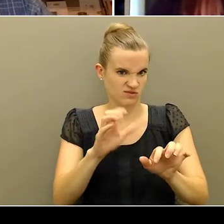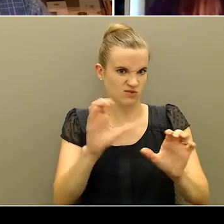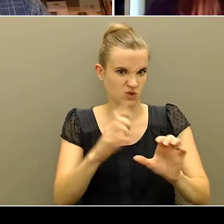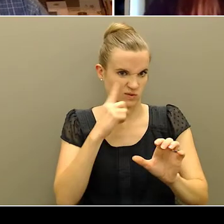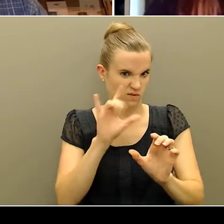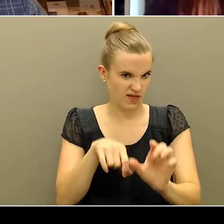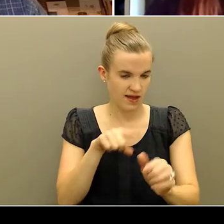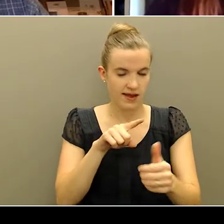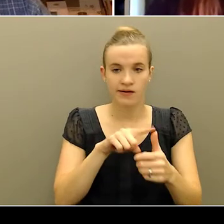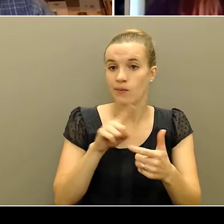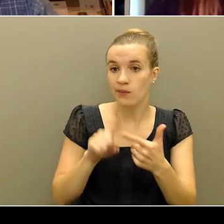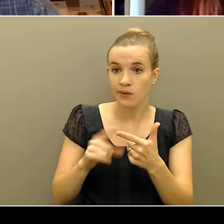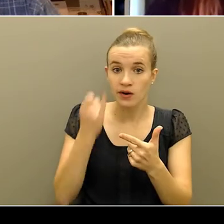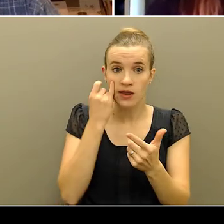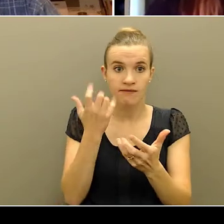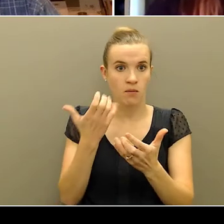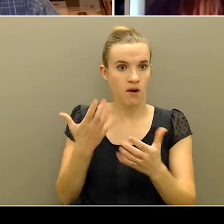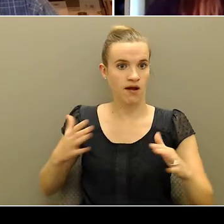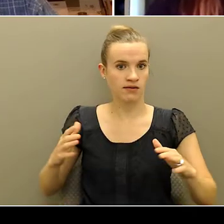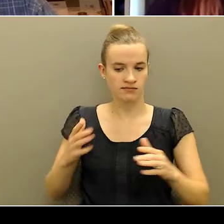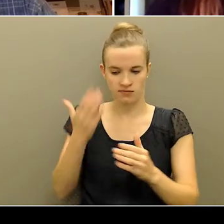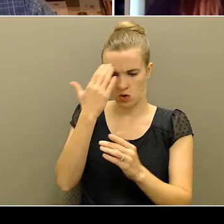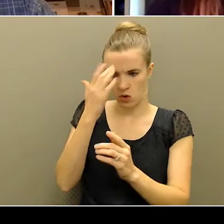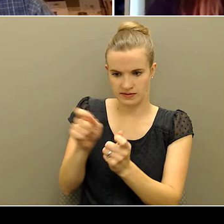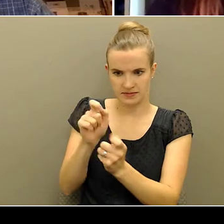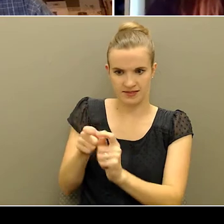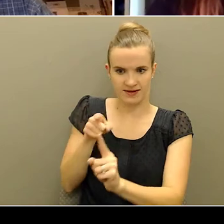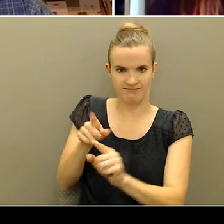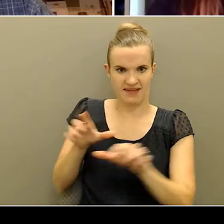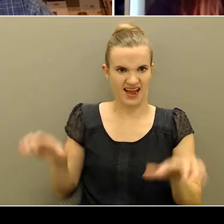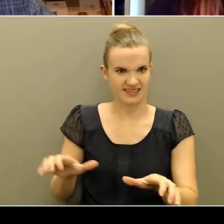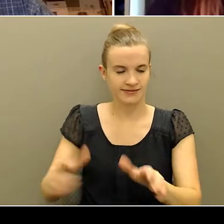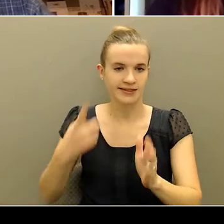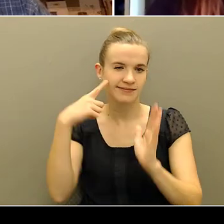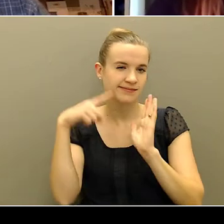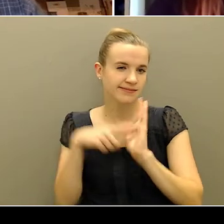or watersports. You got, you've got a way to get into that too. So,